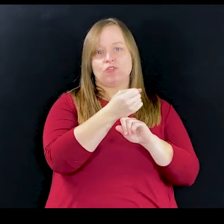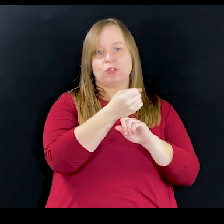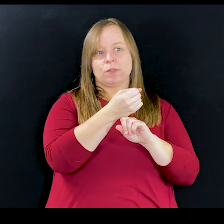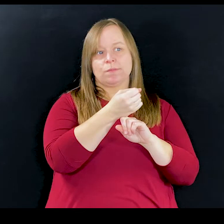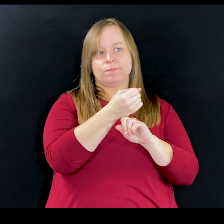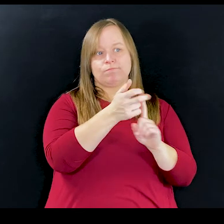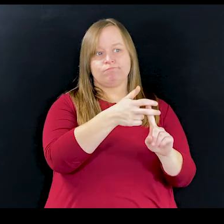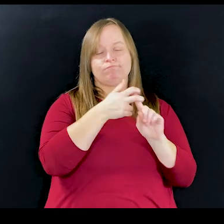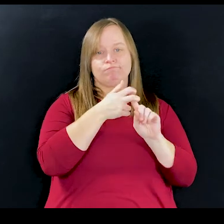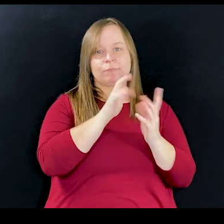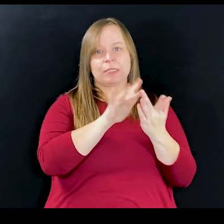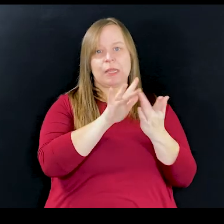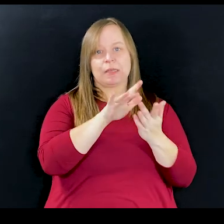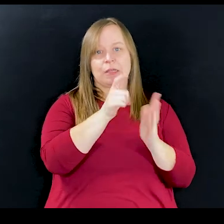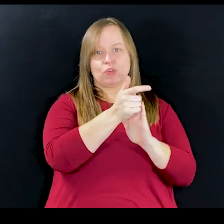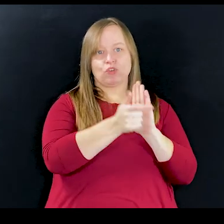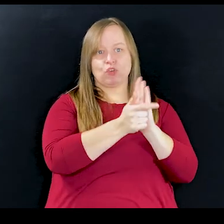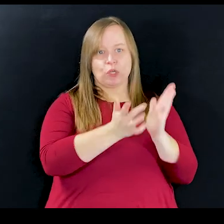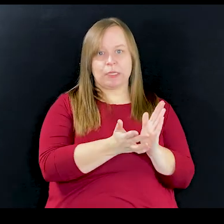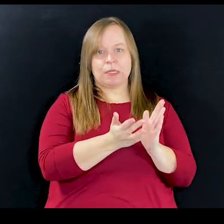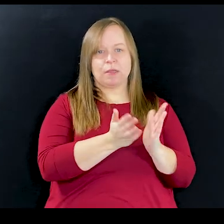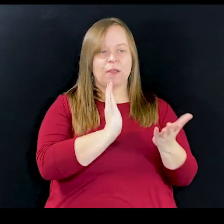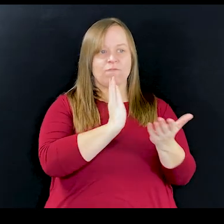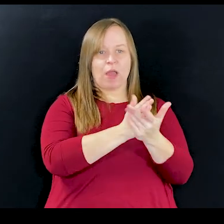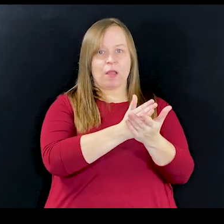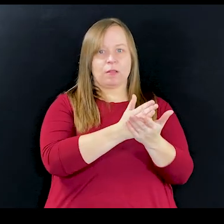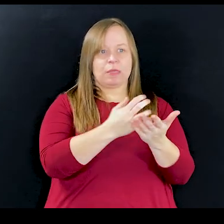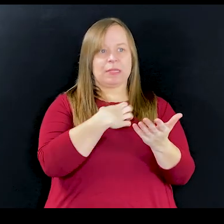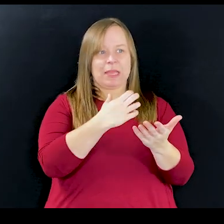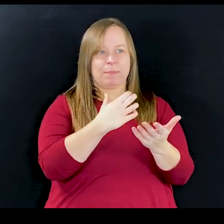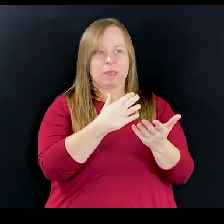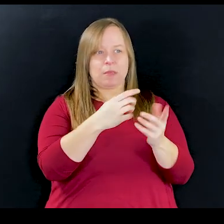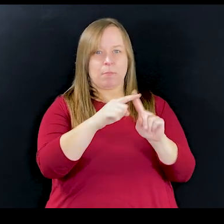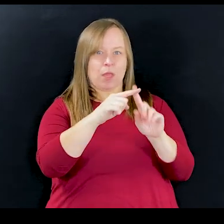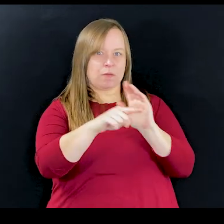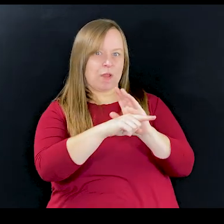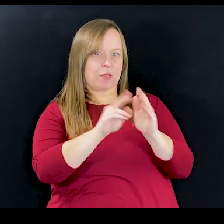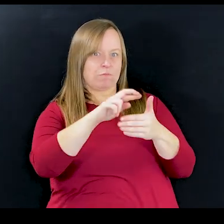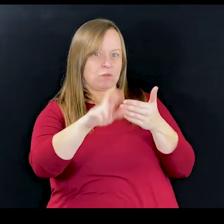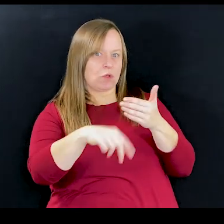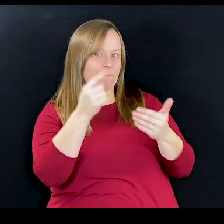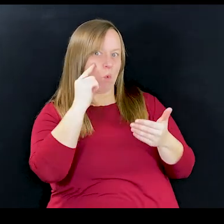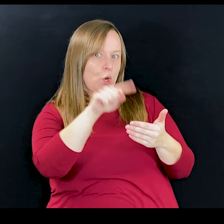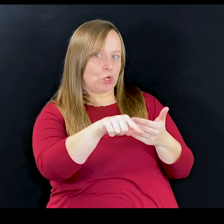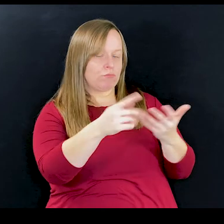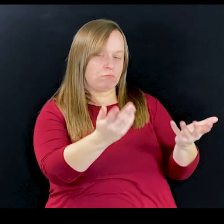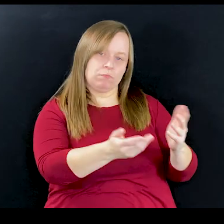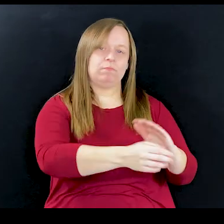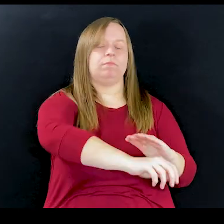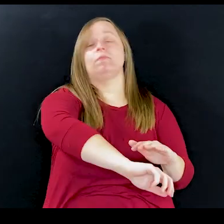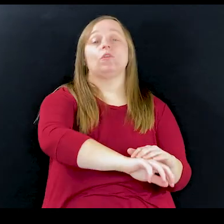you would want to contact an attorney because filing the claim may have implications to you.